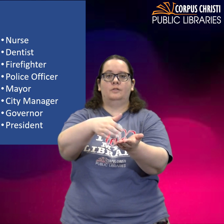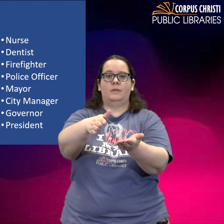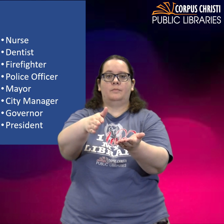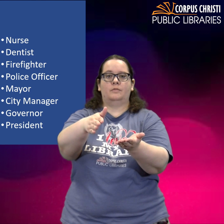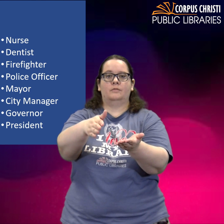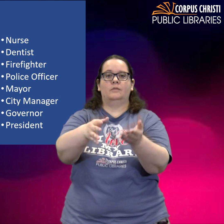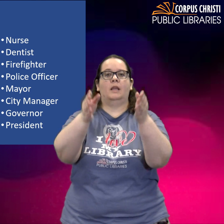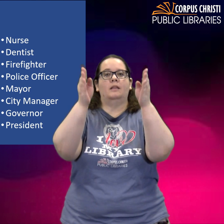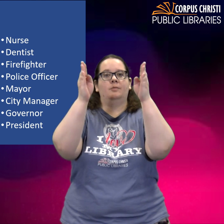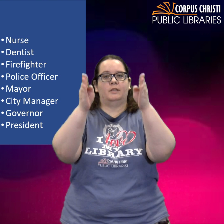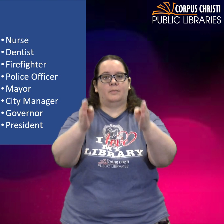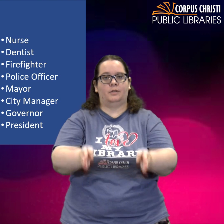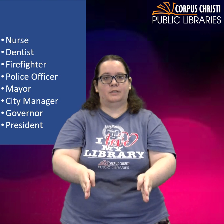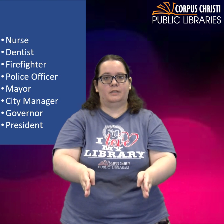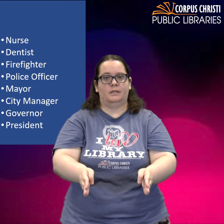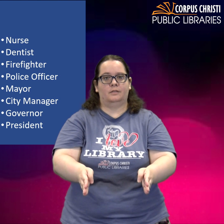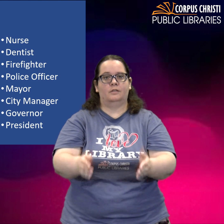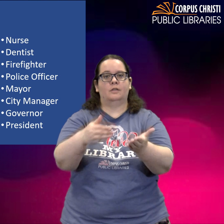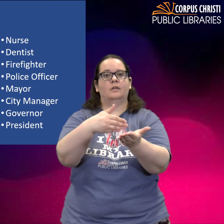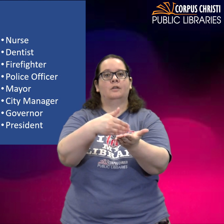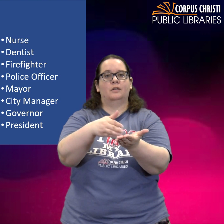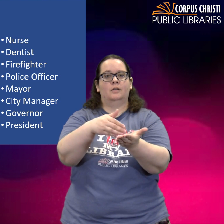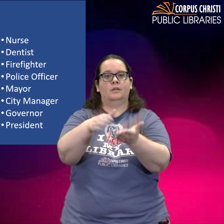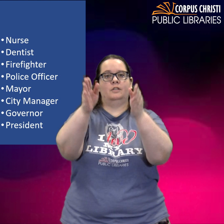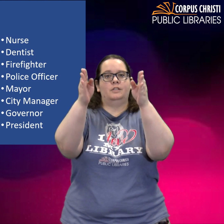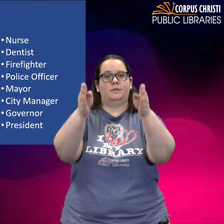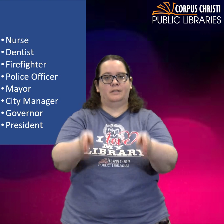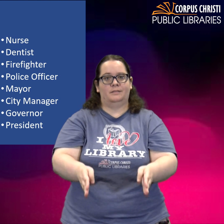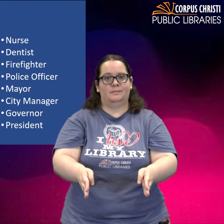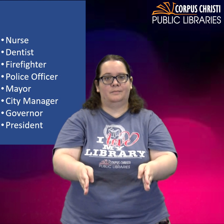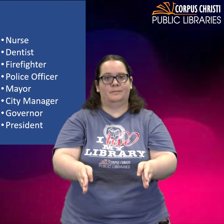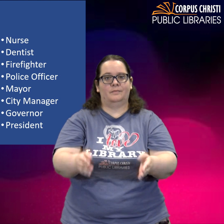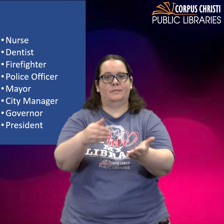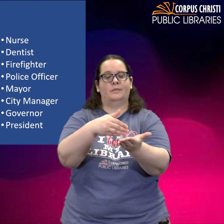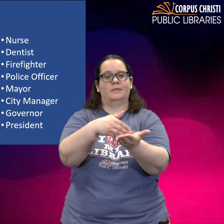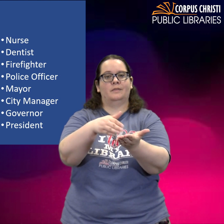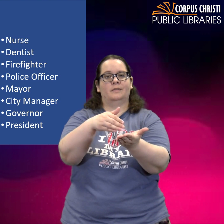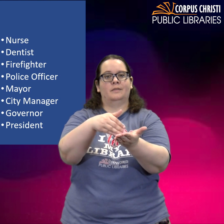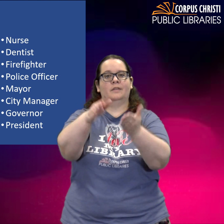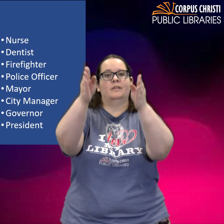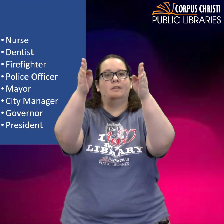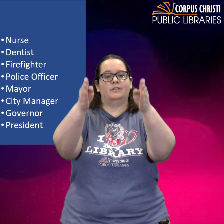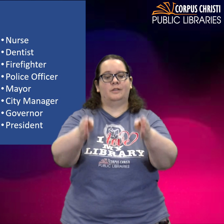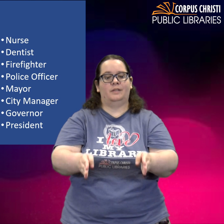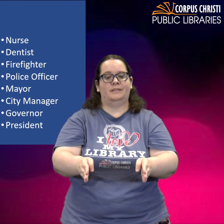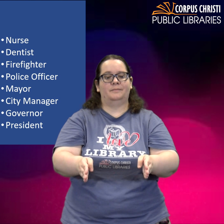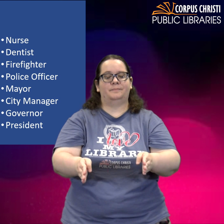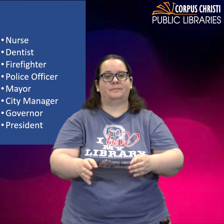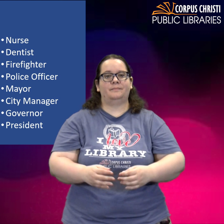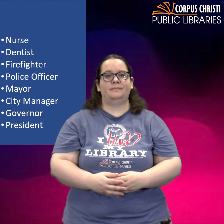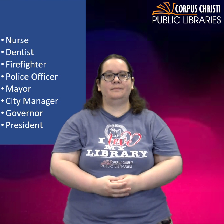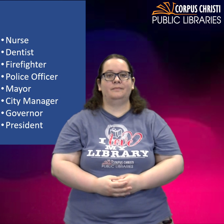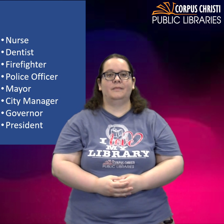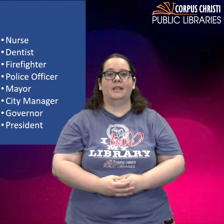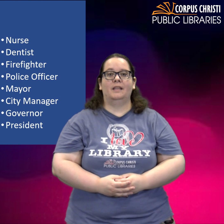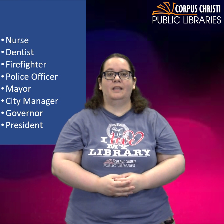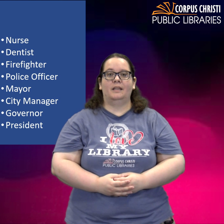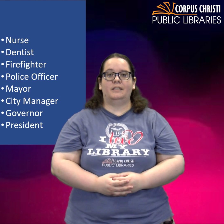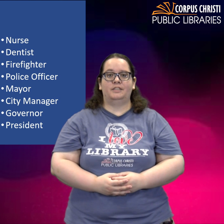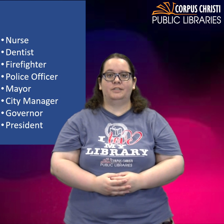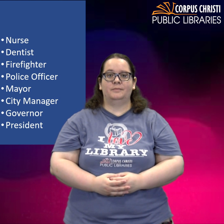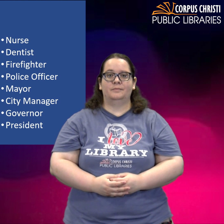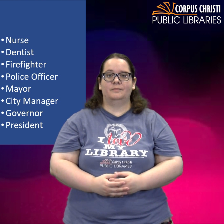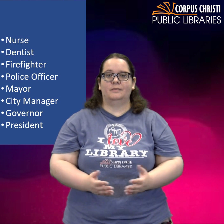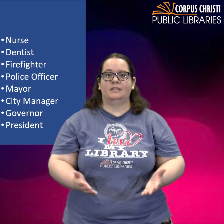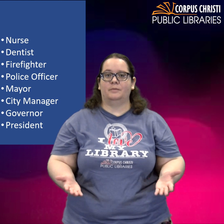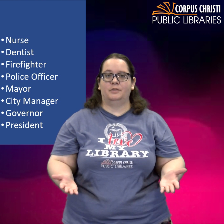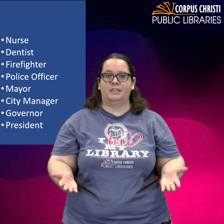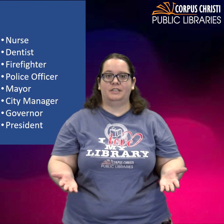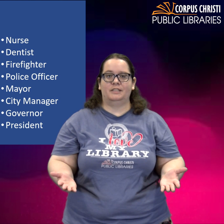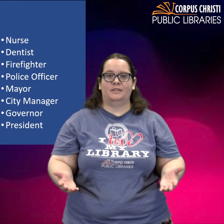Sweep and then put that person in there. Custodian. A teacher is someone who teaches,